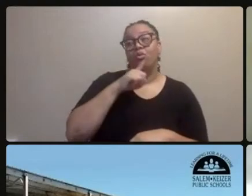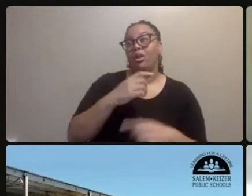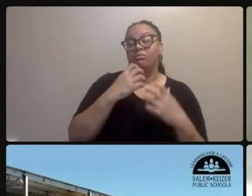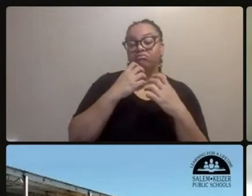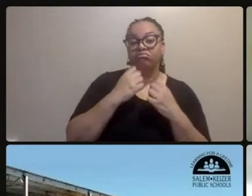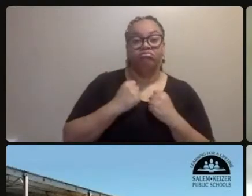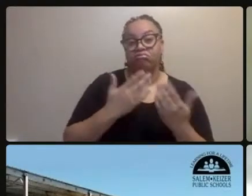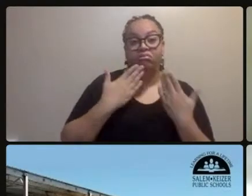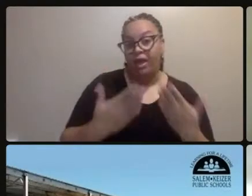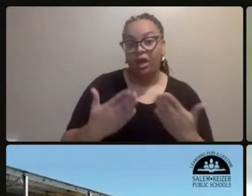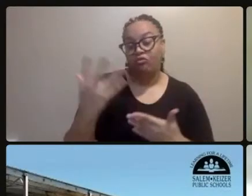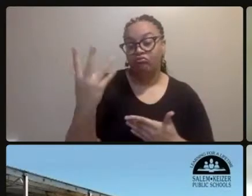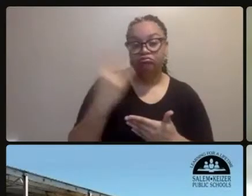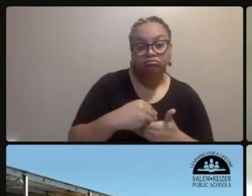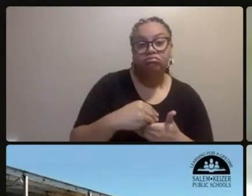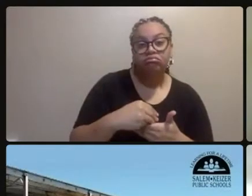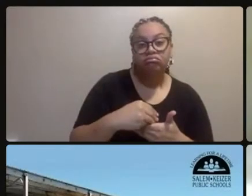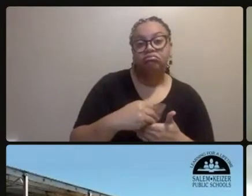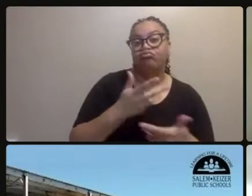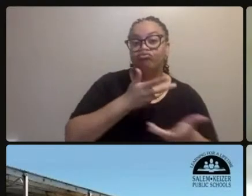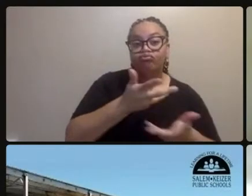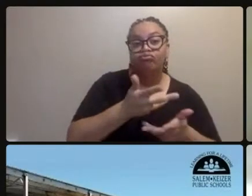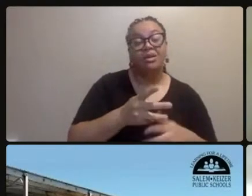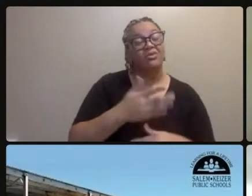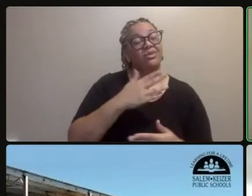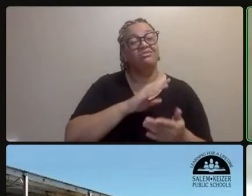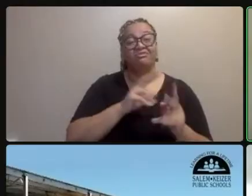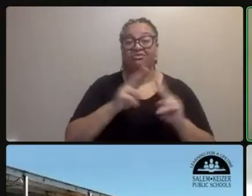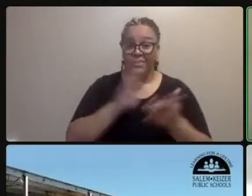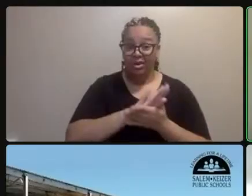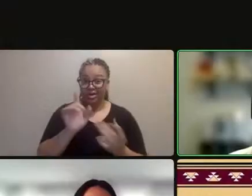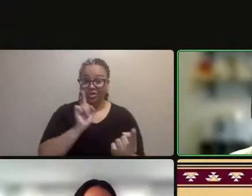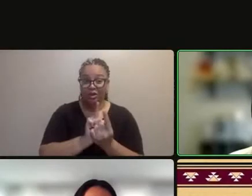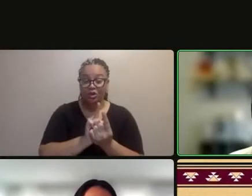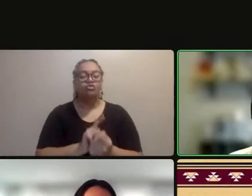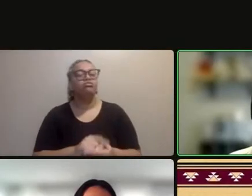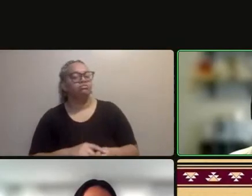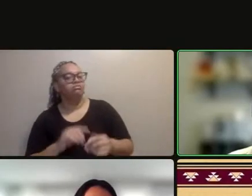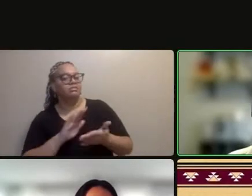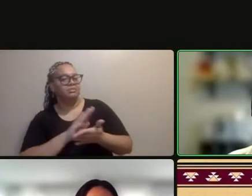WELL, THANK YOU SO MUCH FOR